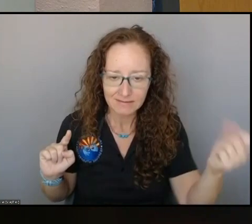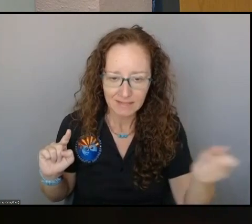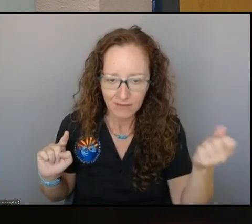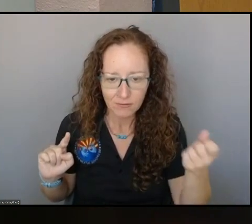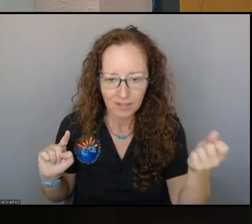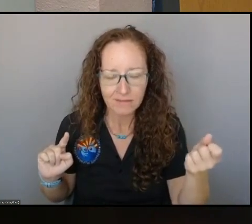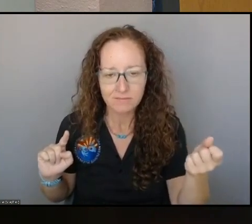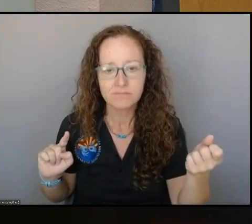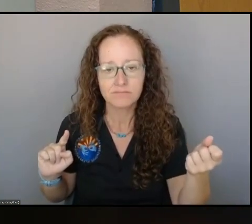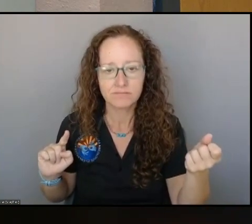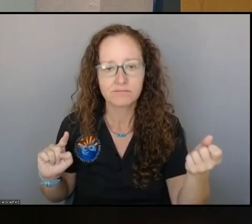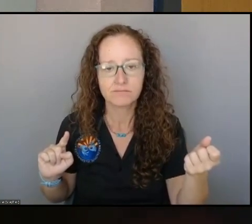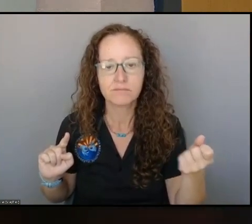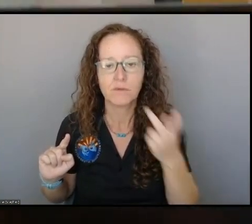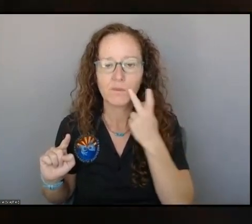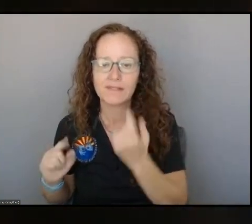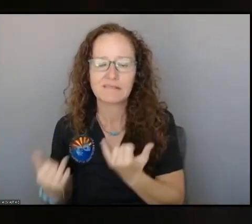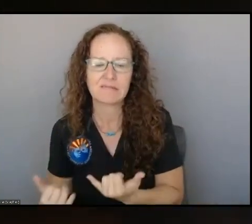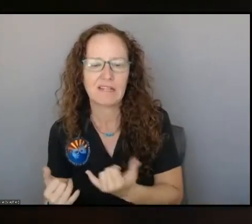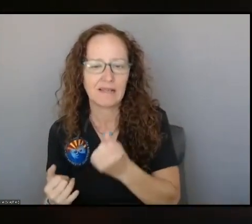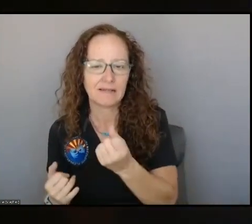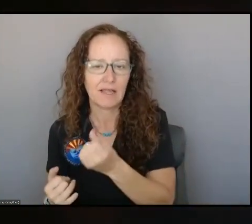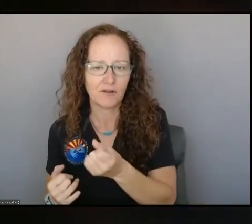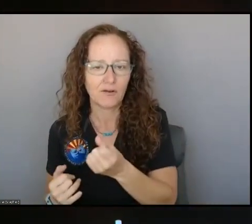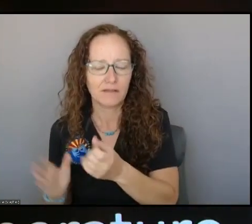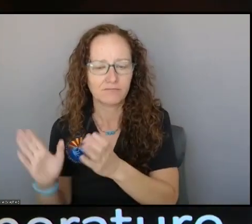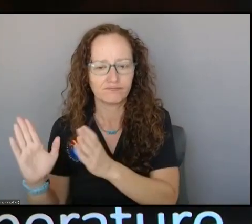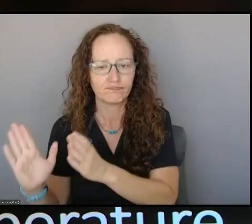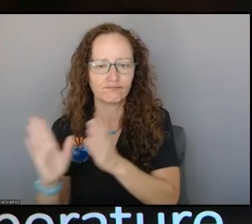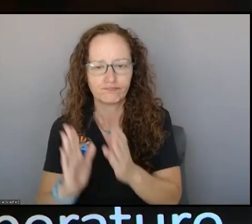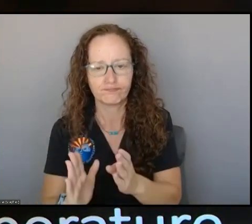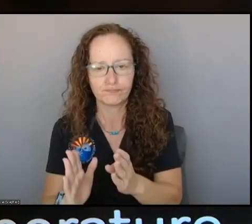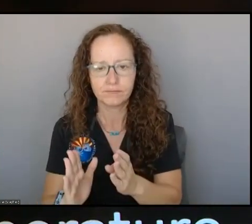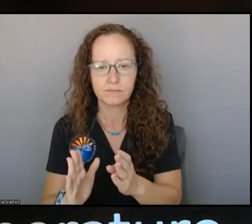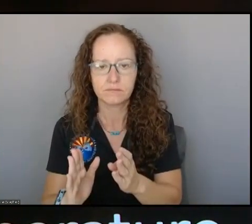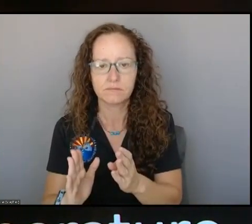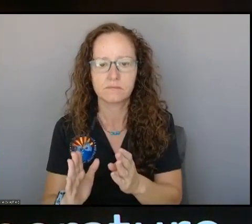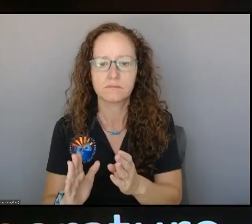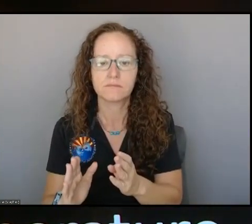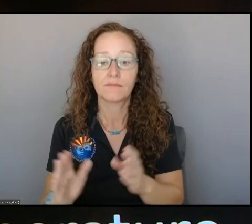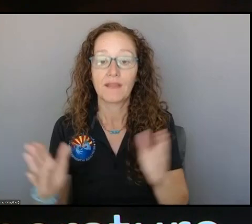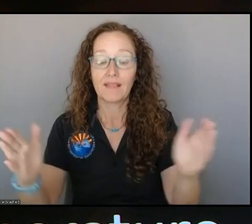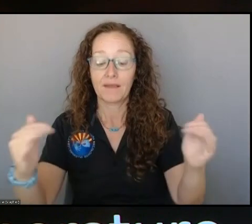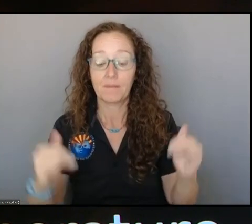temperatures. Down below, we're looking at how much moisture is in the atmosphere over the fire. So, what we're seeing